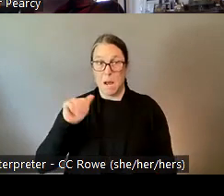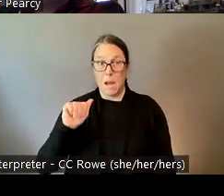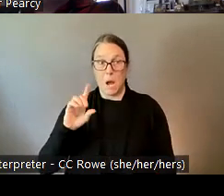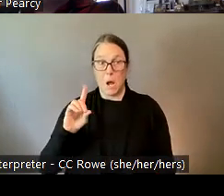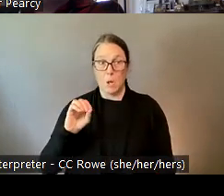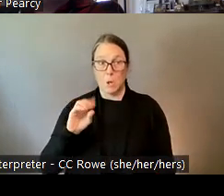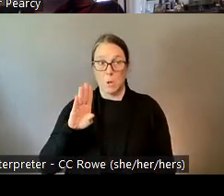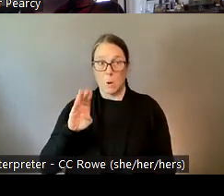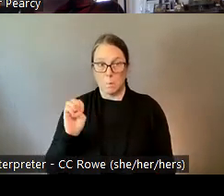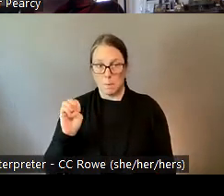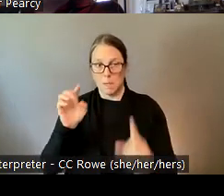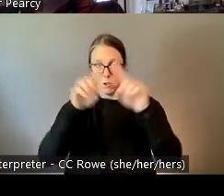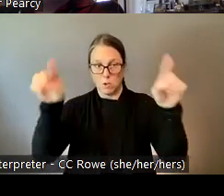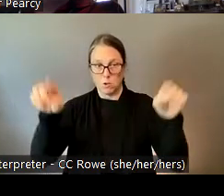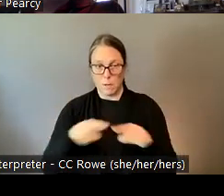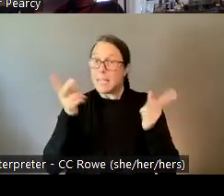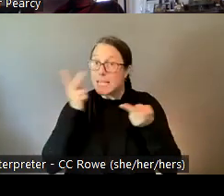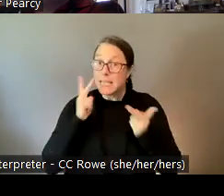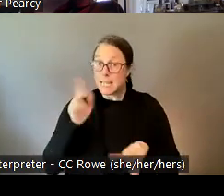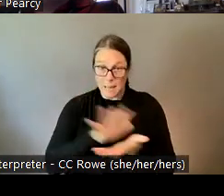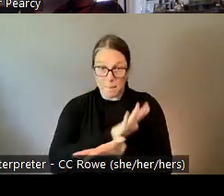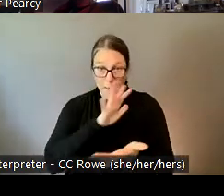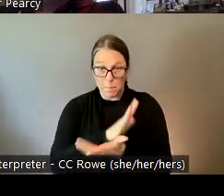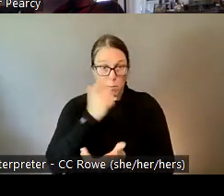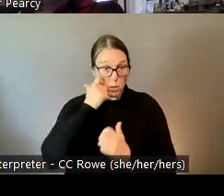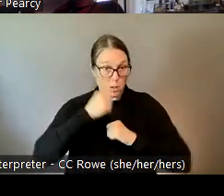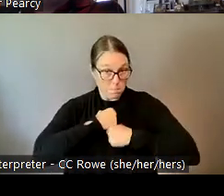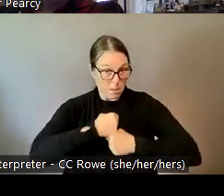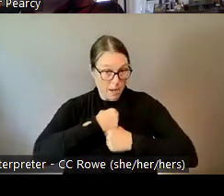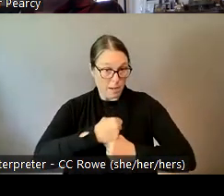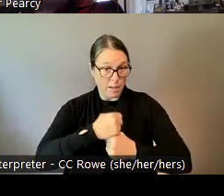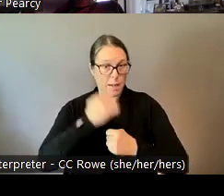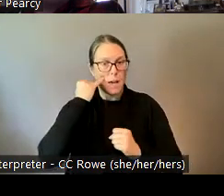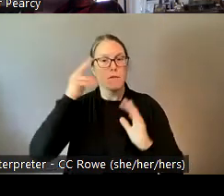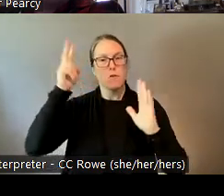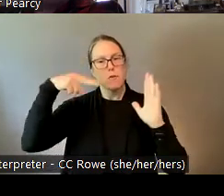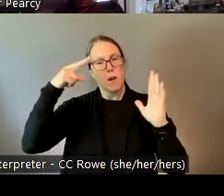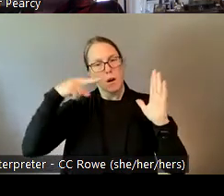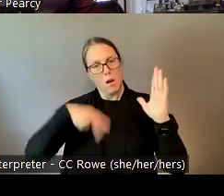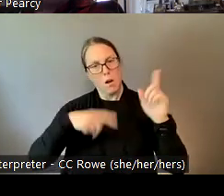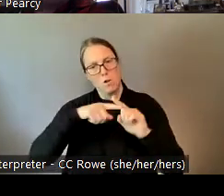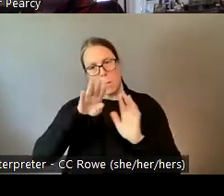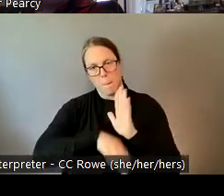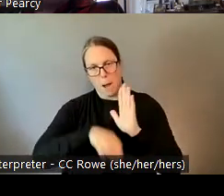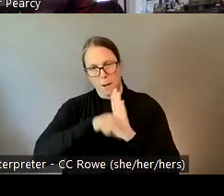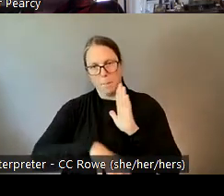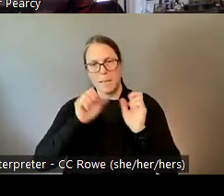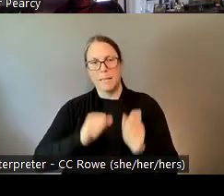where we have the handout that we have constructed. And then if we go to the bottom, we also have the image that we did the alt text on.